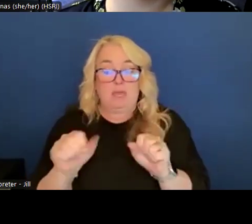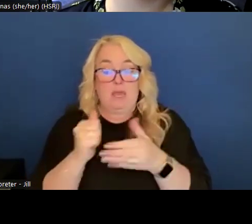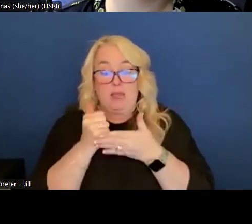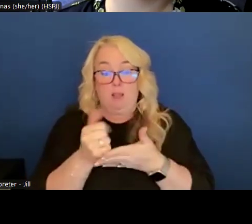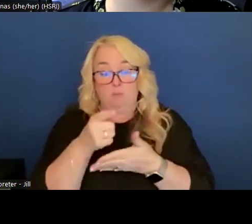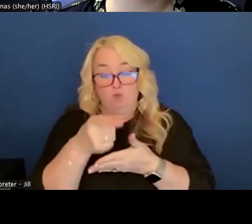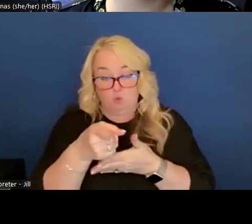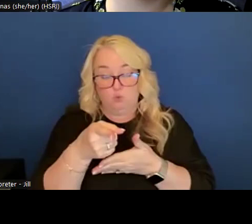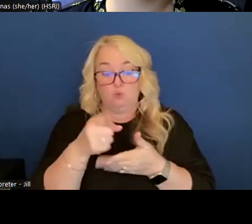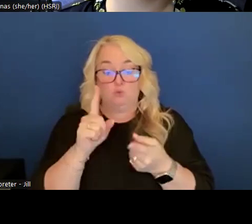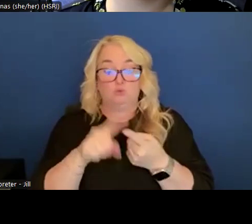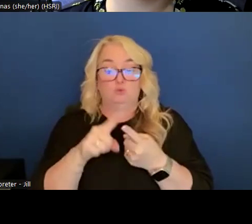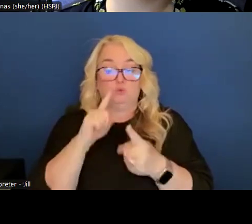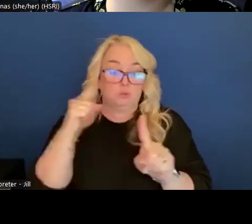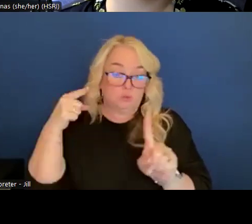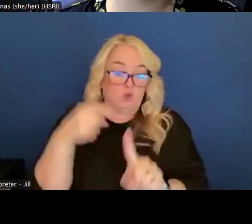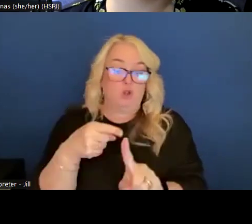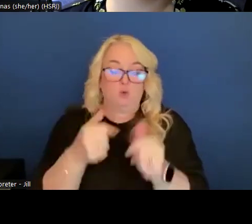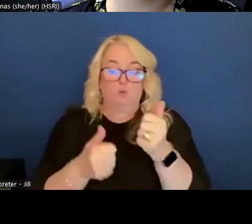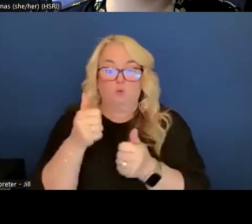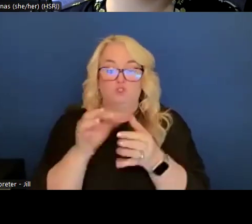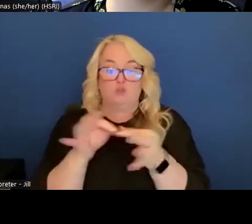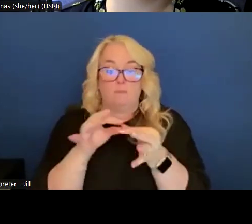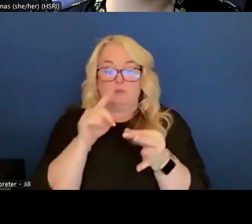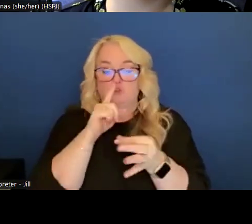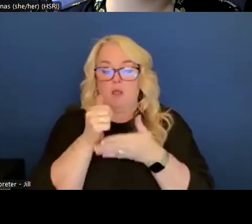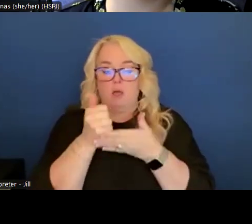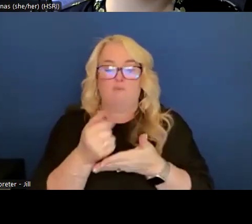be particularly helpful, for that commenting session. So they